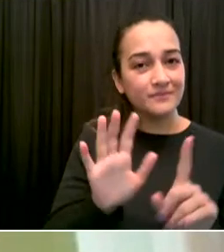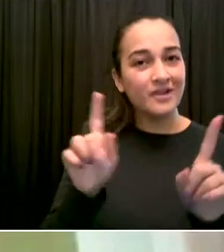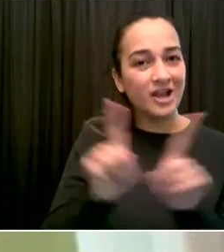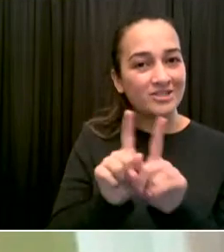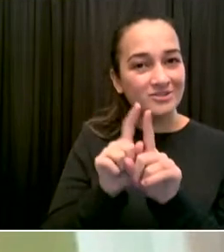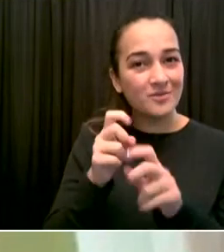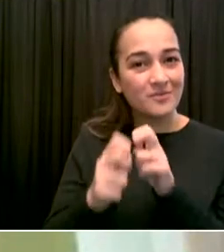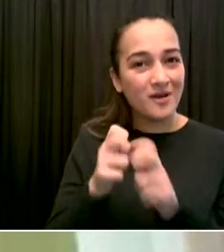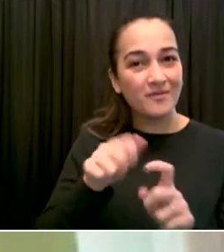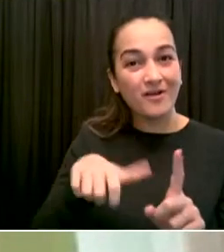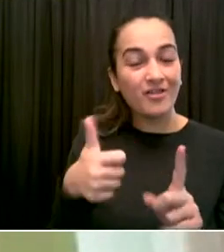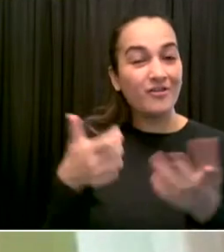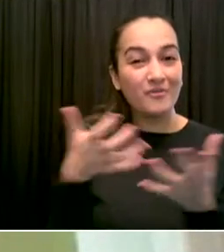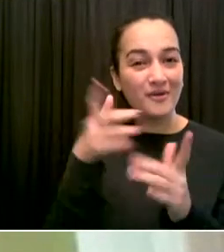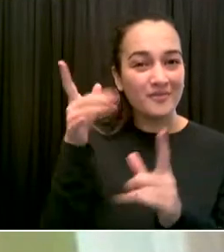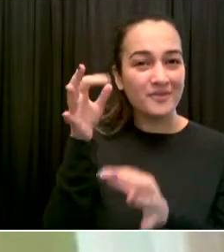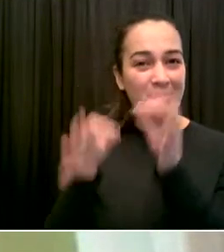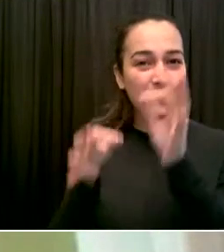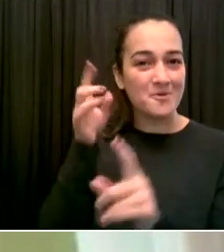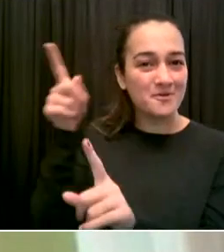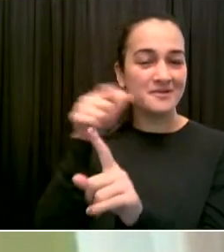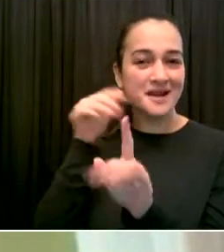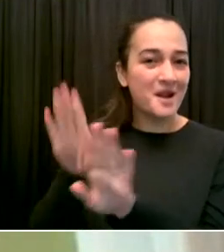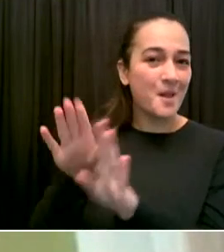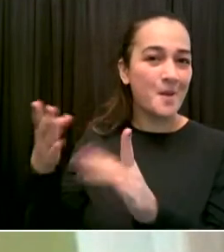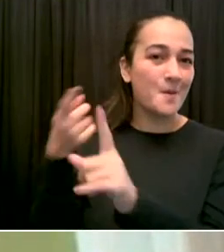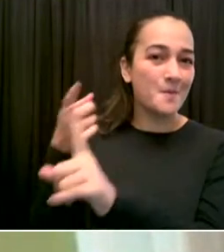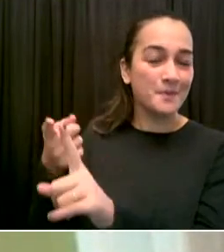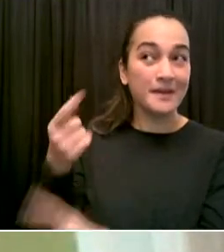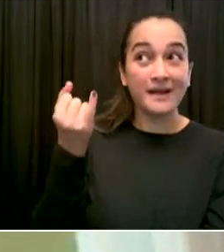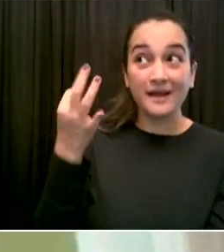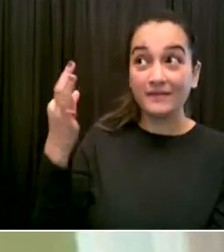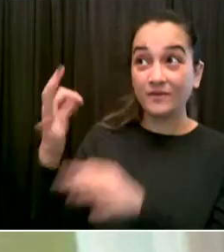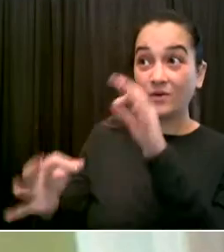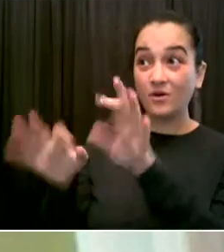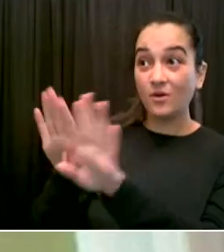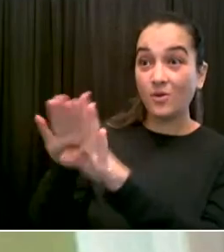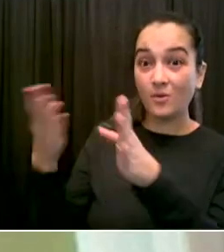I ENCOURAGE PEOPLE TO COME TO